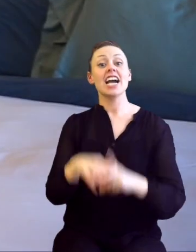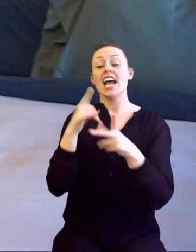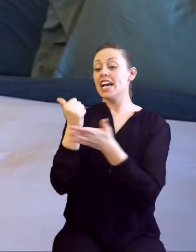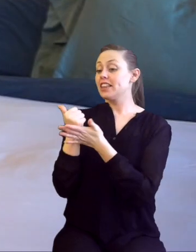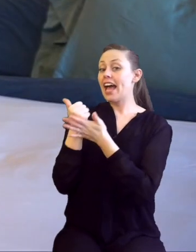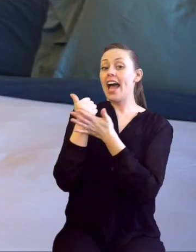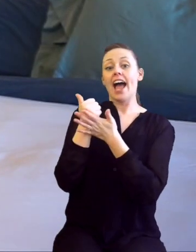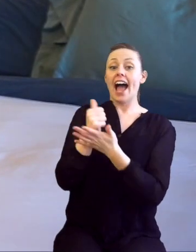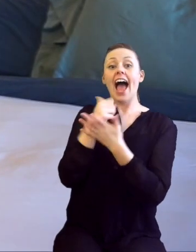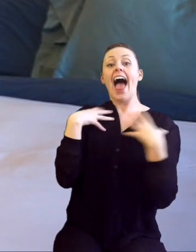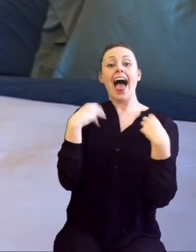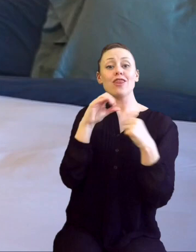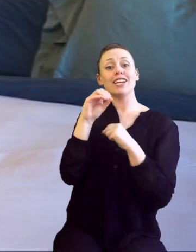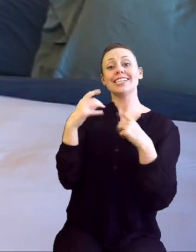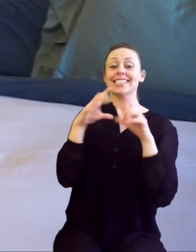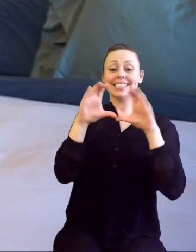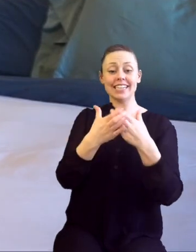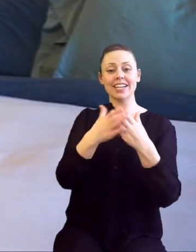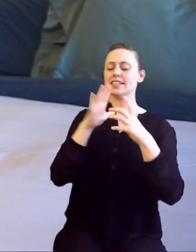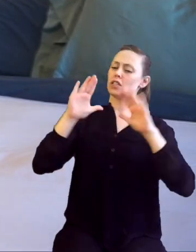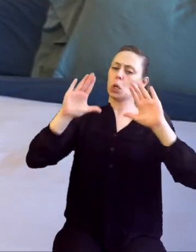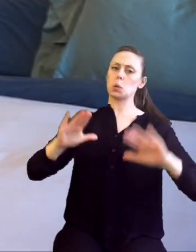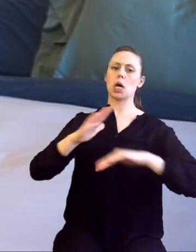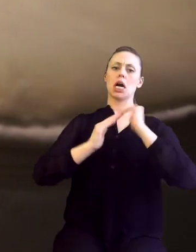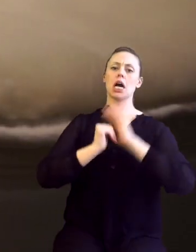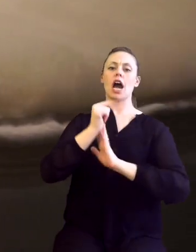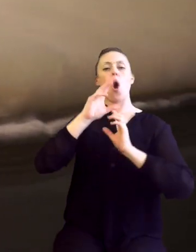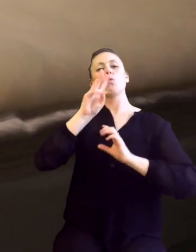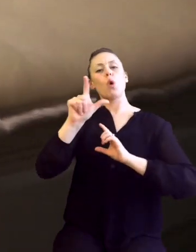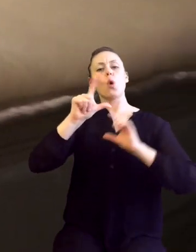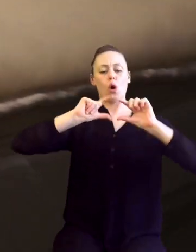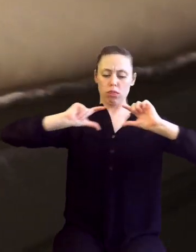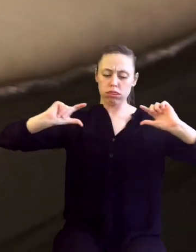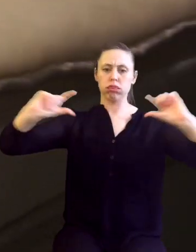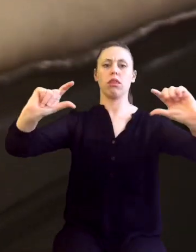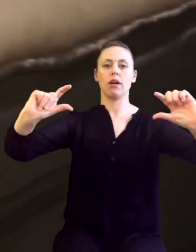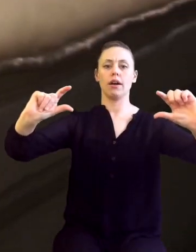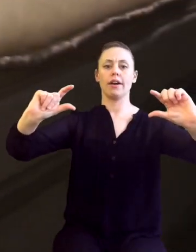Series Euro has a luxurious merino wool topper that naturally assists